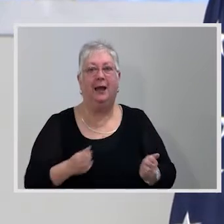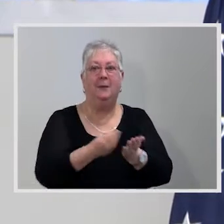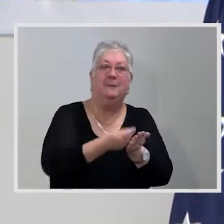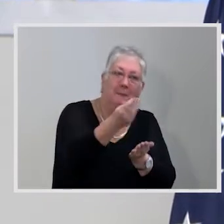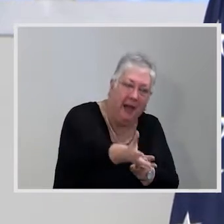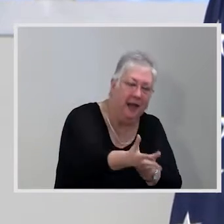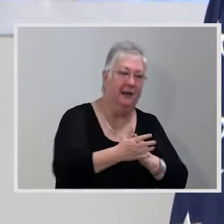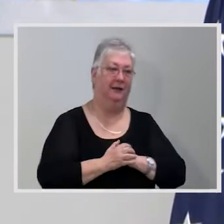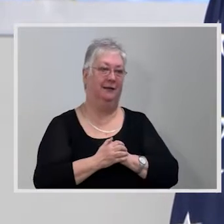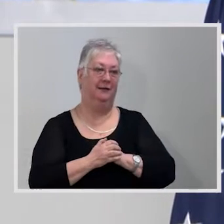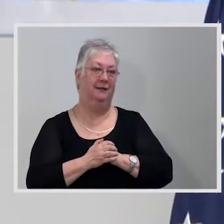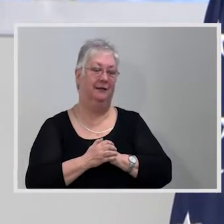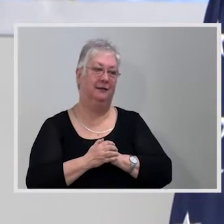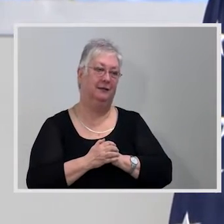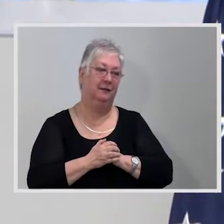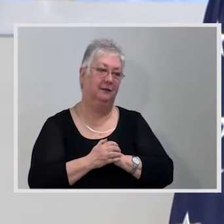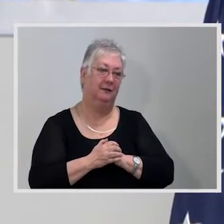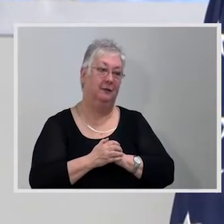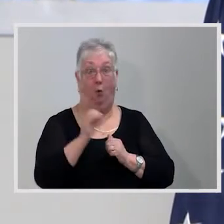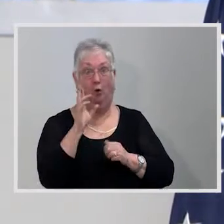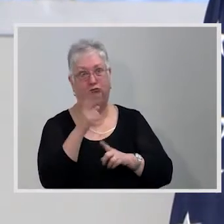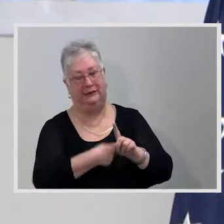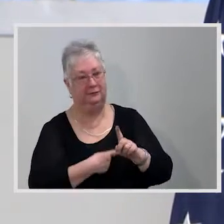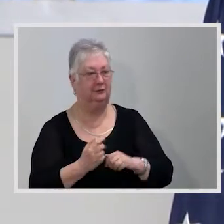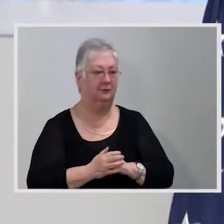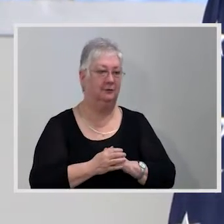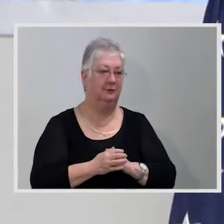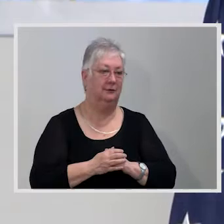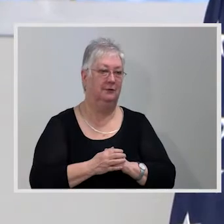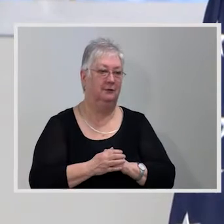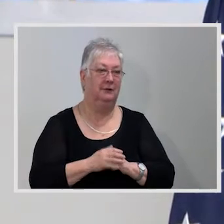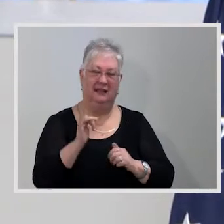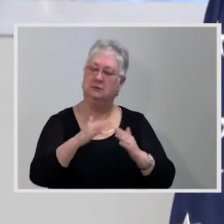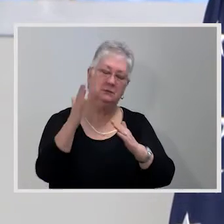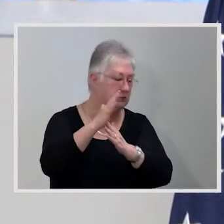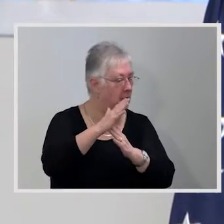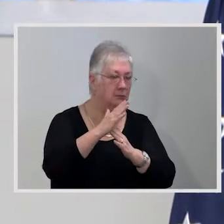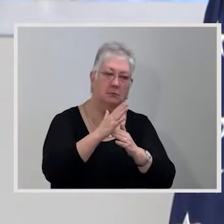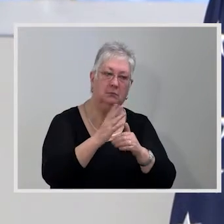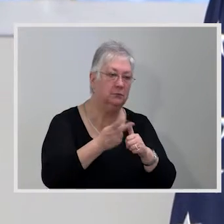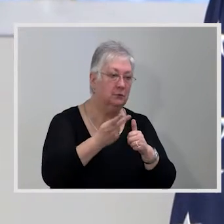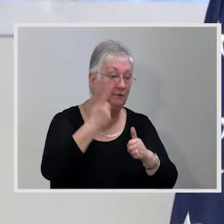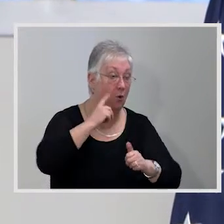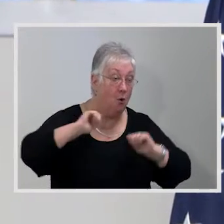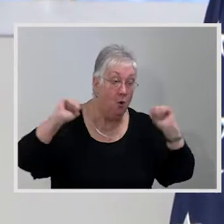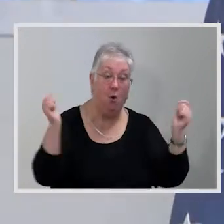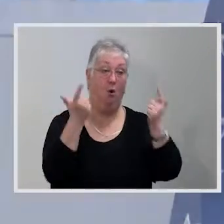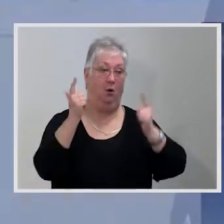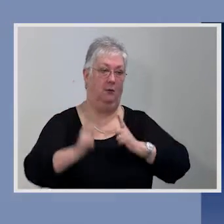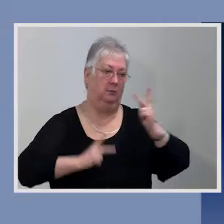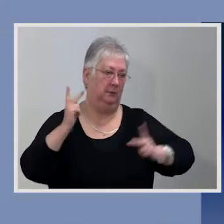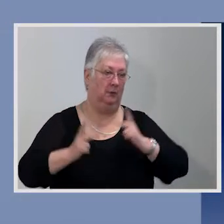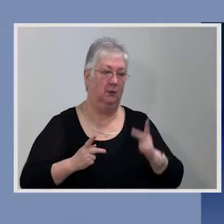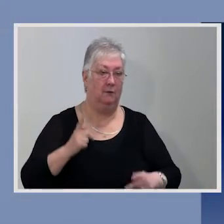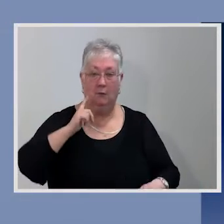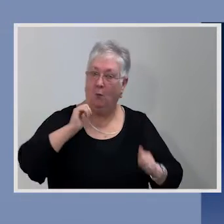PRIORITY TO ENSURE THAT MORE RESIDENTS FROM ALL BACKGROUNDS CAN LIVE IN WASHINGTON, D.C. THIS IS WHERE THE MONEY THAT WE